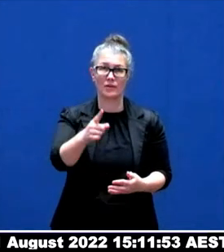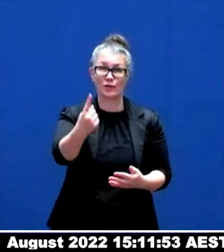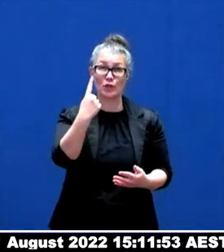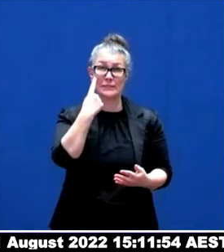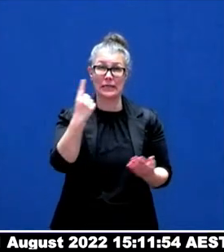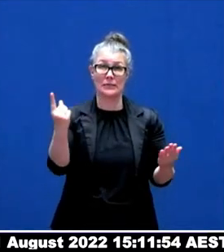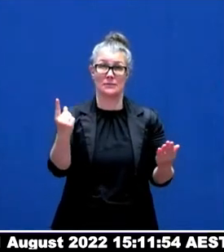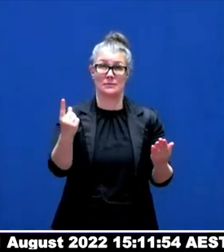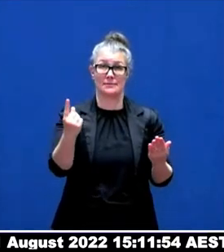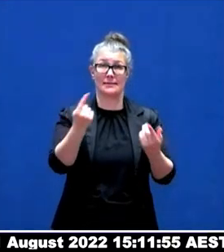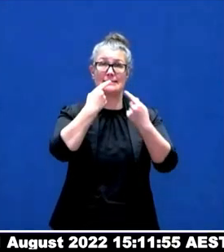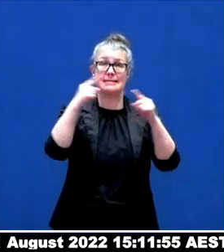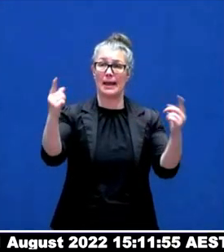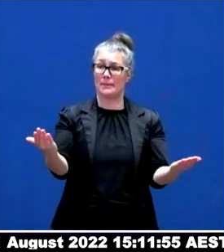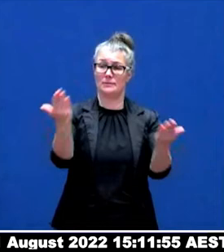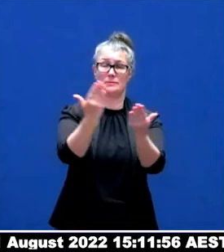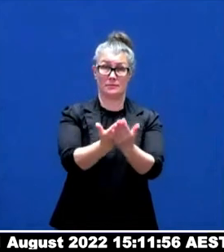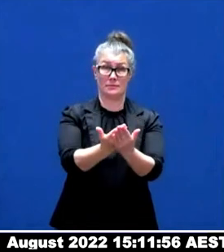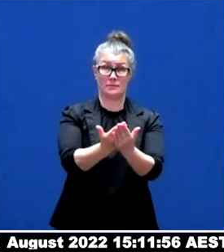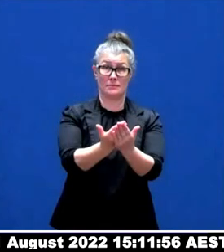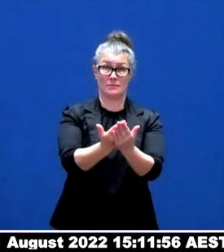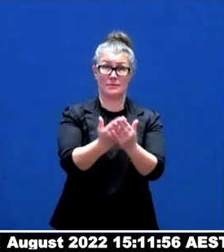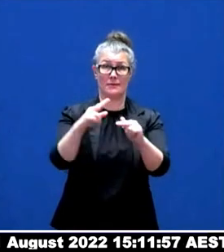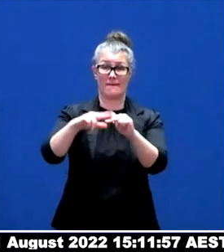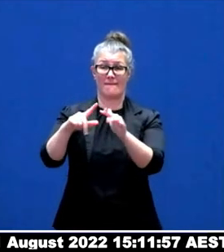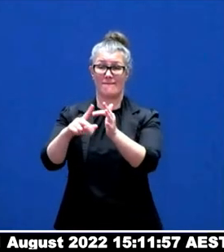prepared by Ms Mitchell and Mr Flavel? Yes.